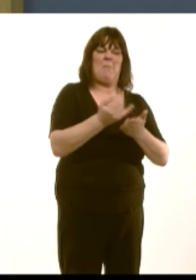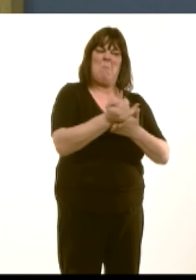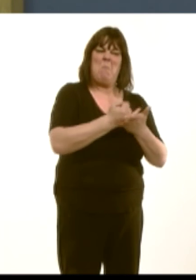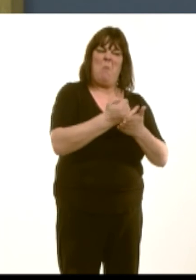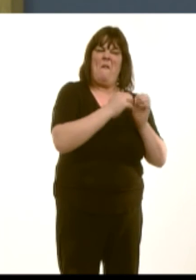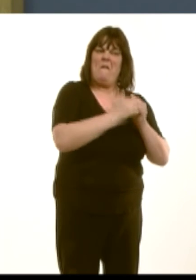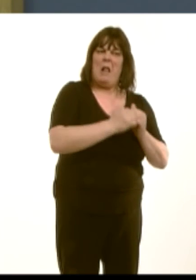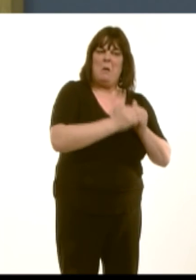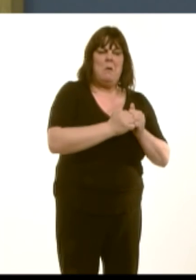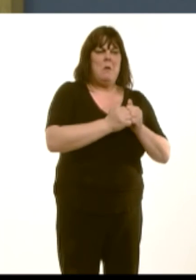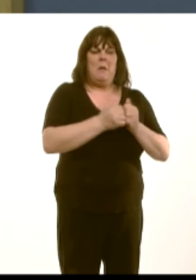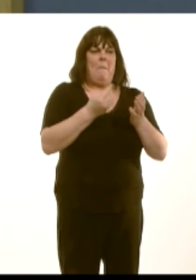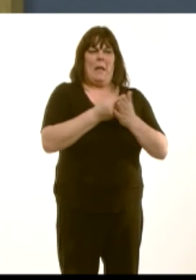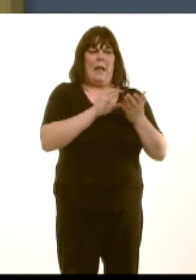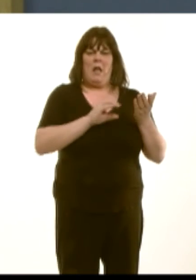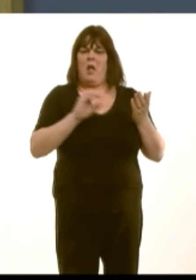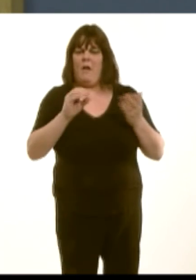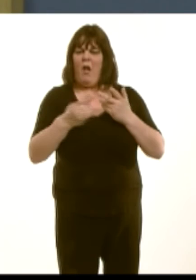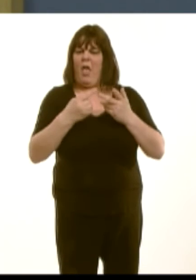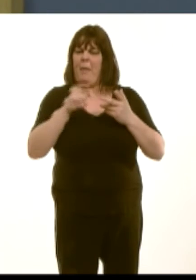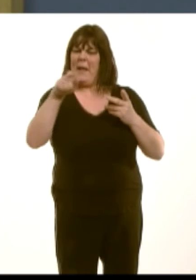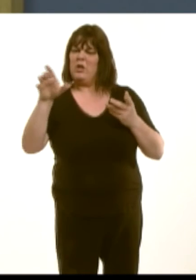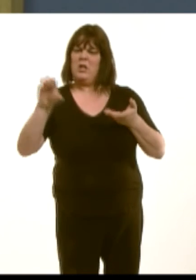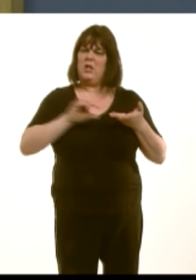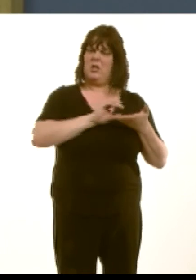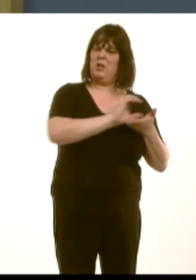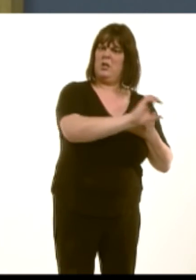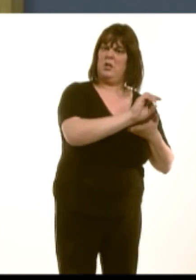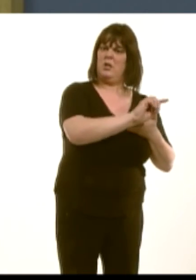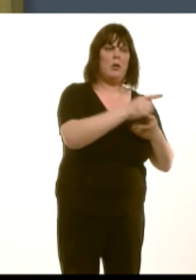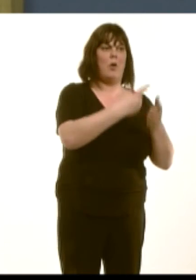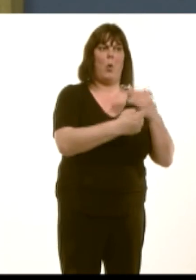money from other patient services and helps fewer people.